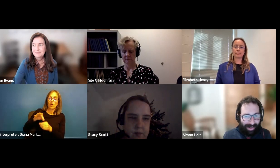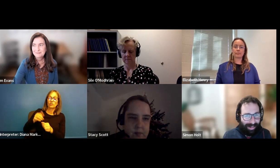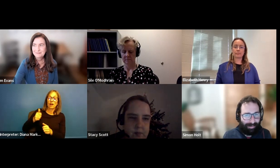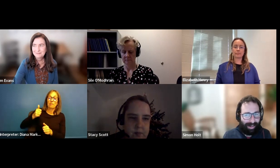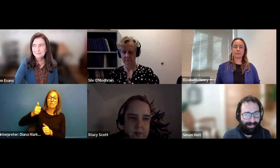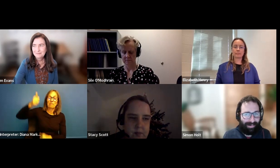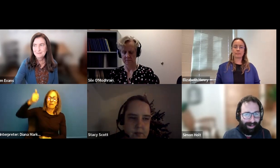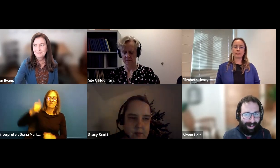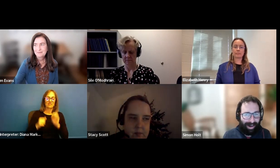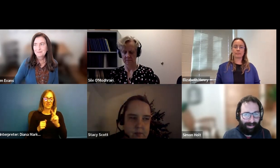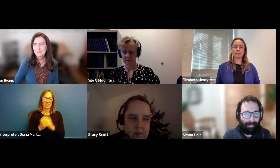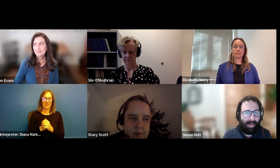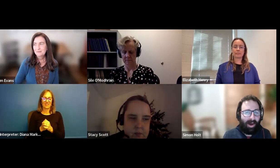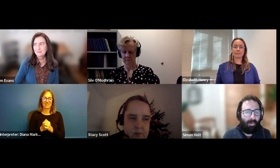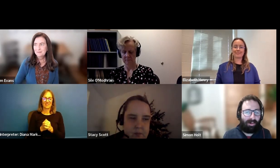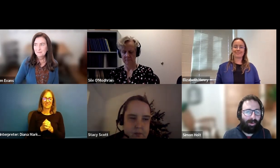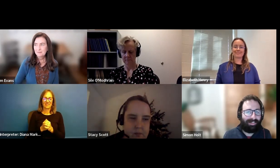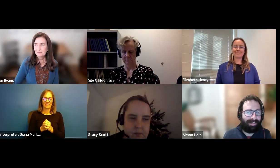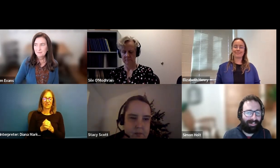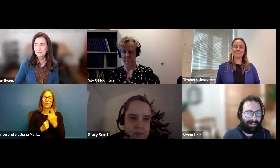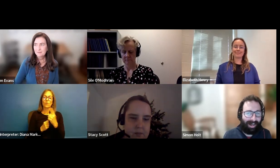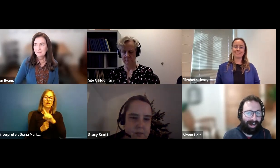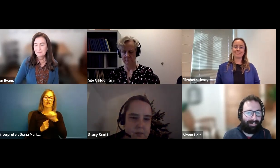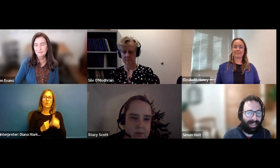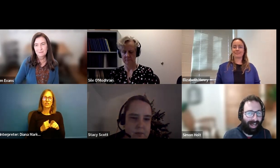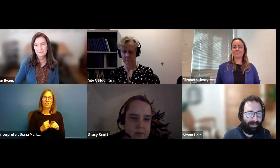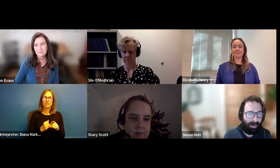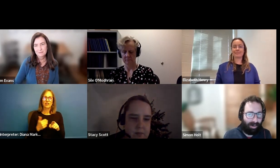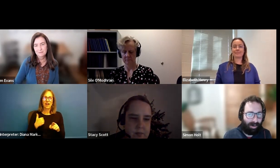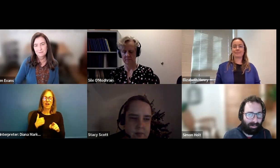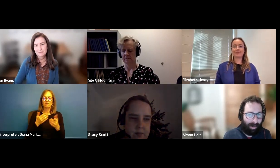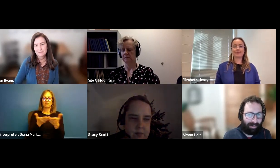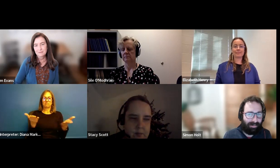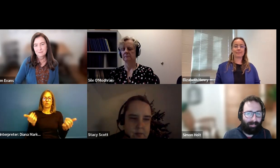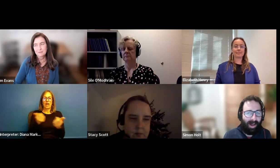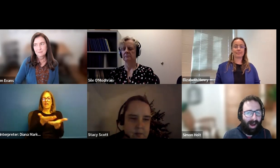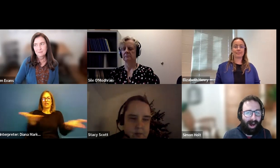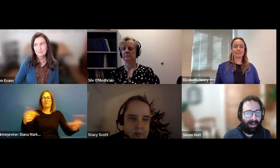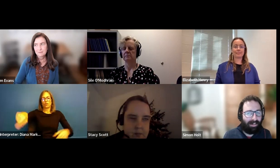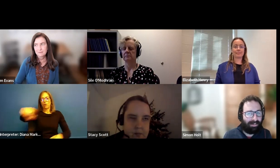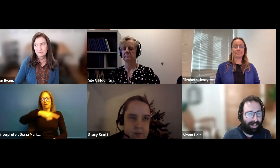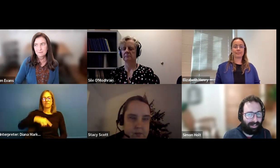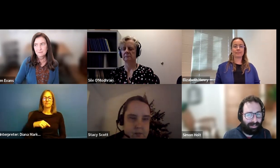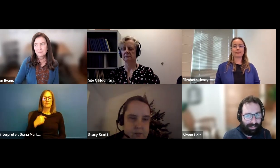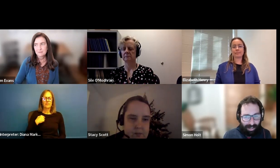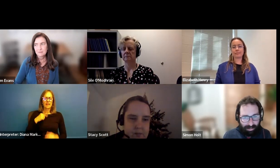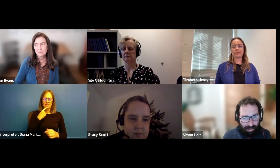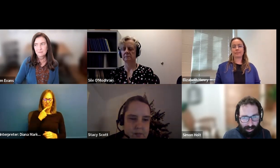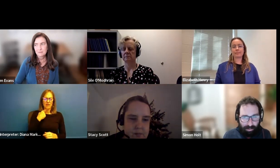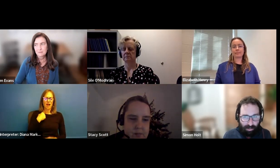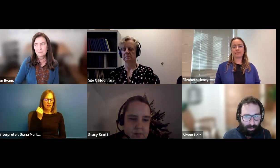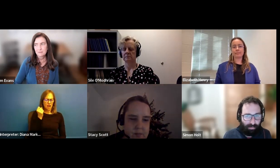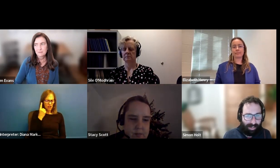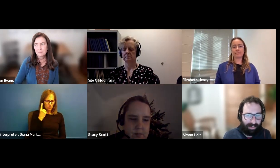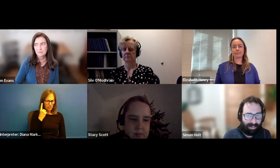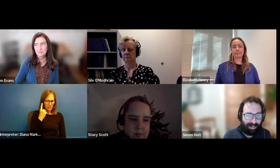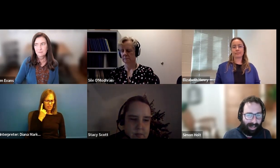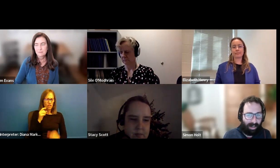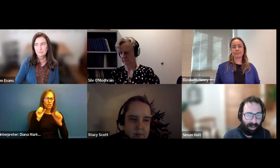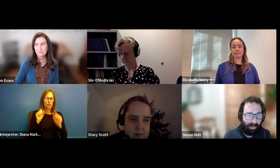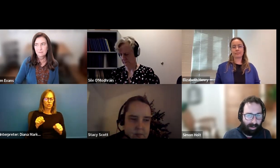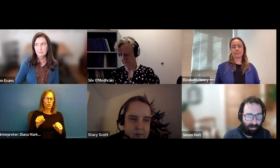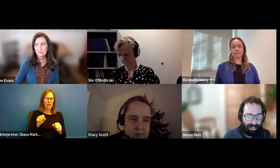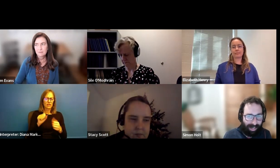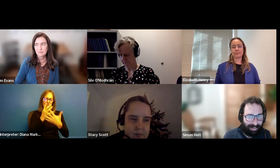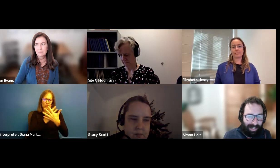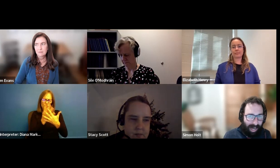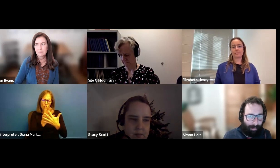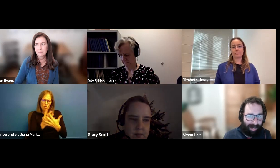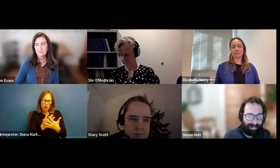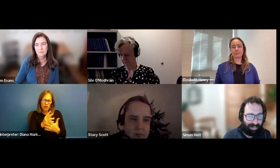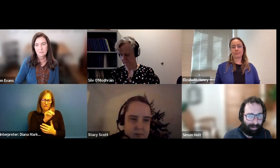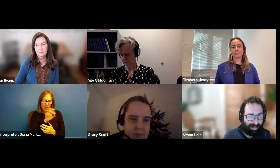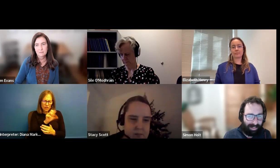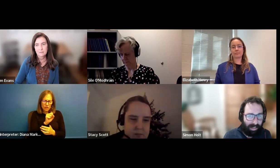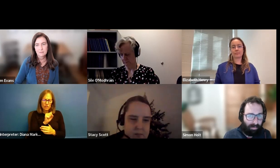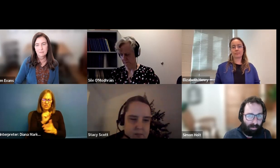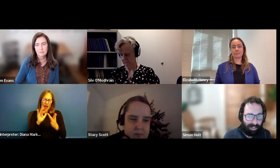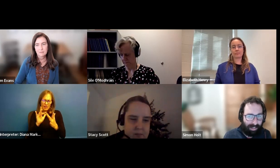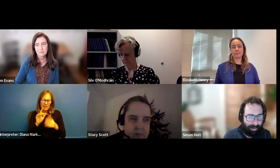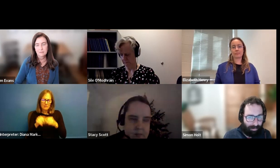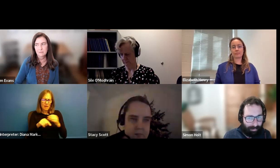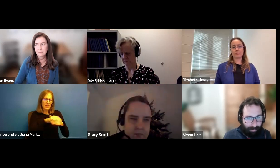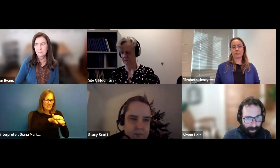Simon Holt: here we go. Um. One question that I have to anyone on the panel. I understand that you can sort vendors and other contacts about accessibility for materials.